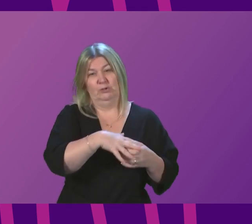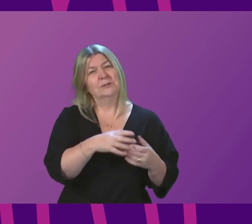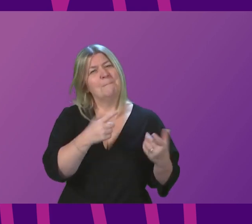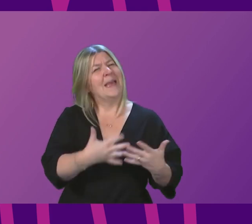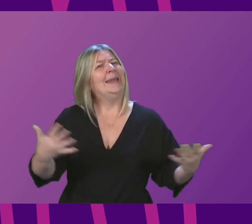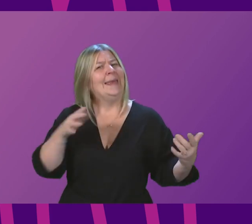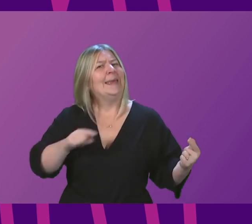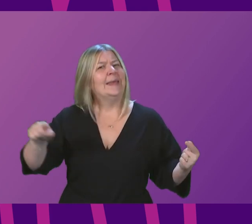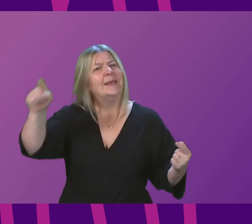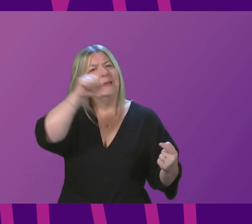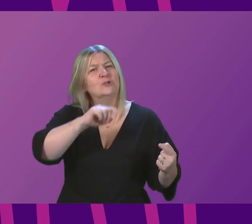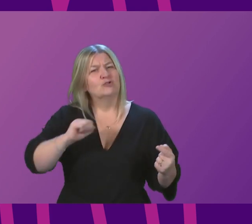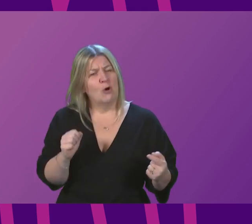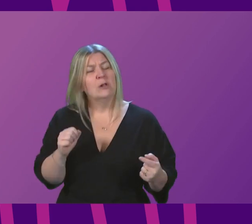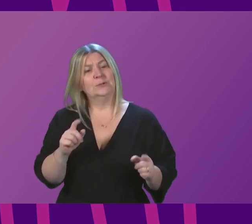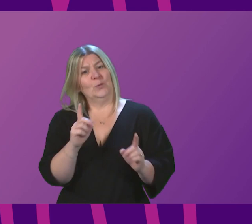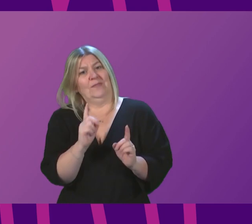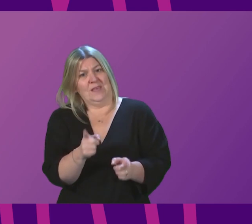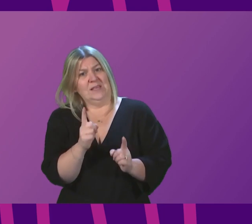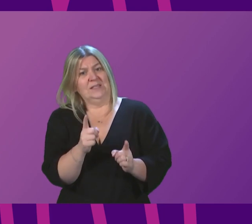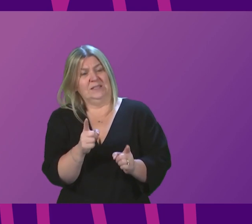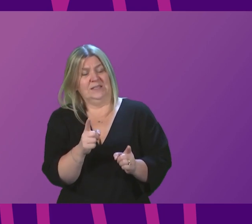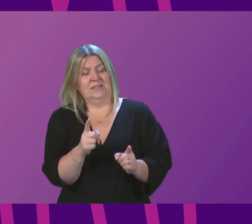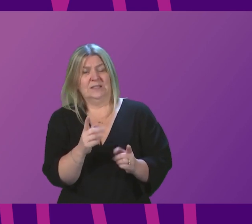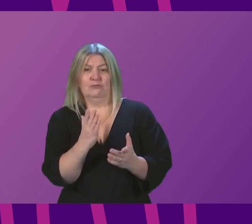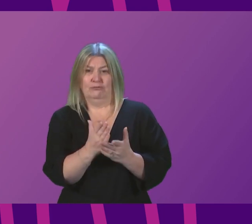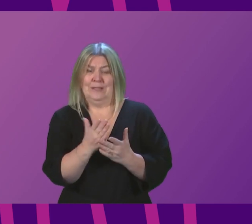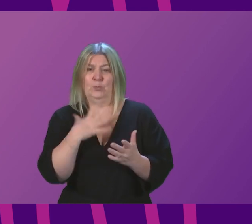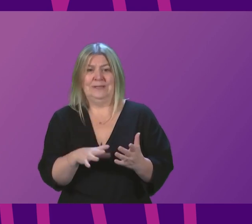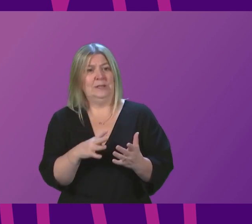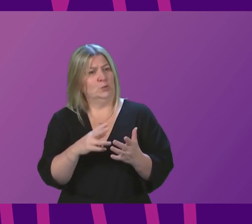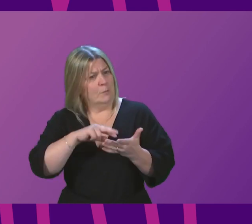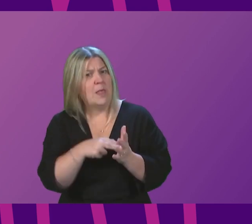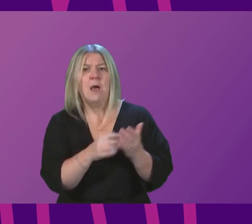for non-Covid conditions is critical in planning for the challenges that may be coming down the track.